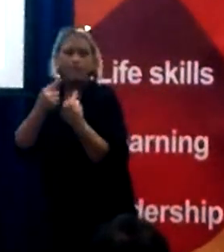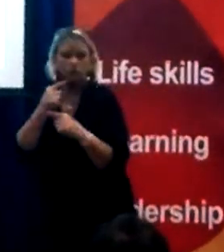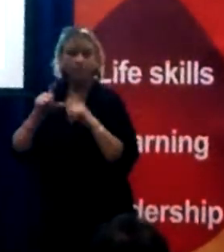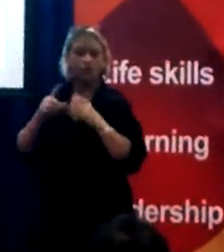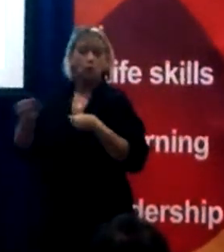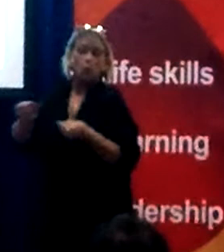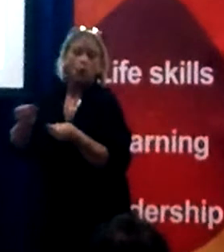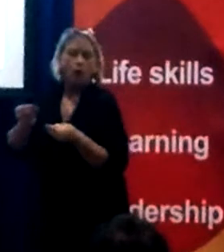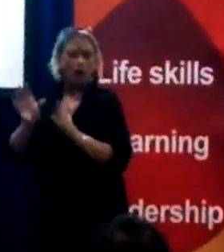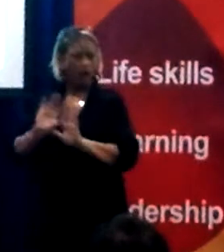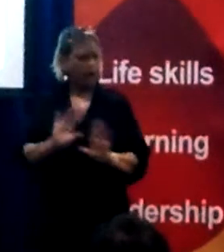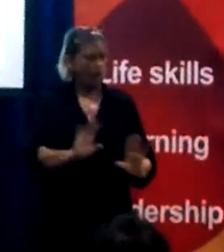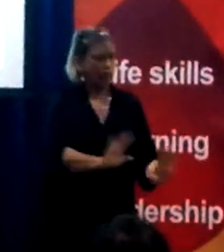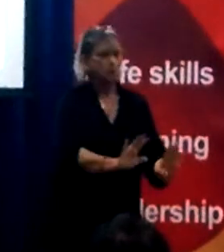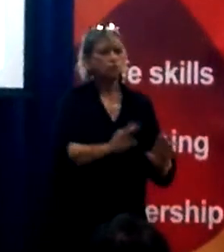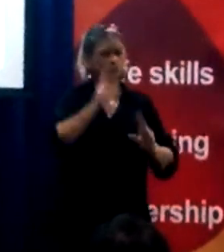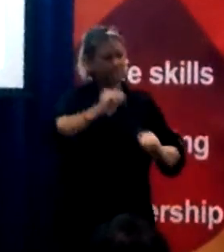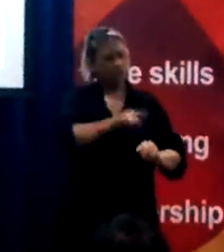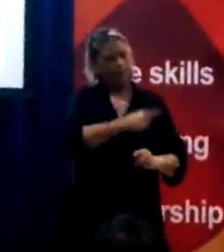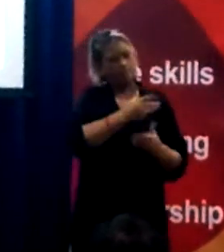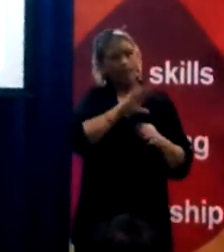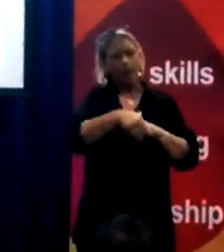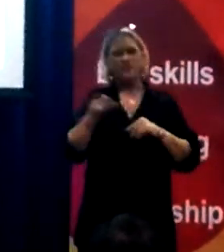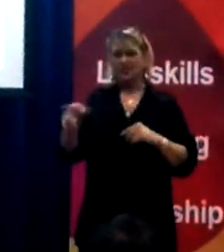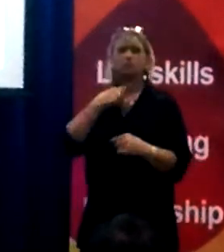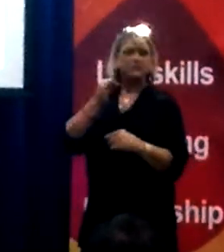met only once on a more regular basis, like from the camp.